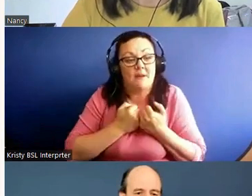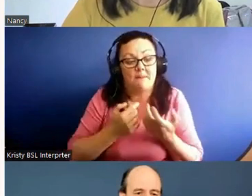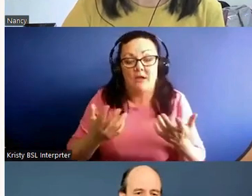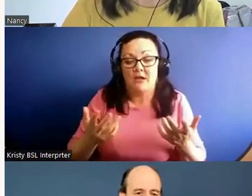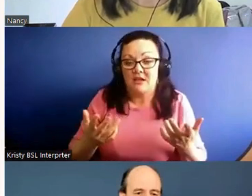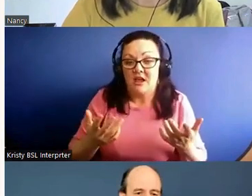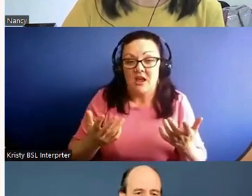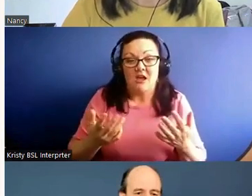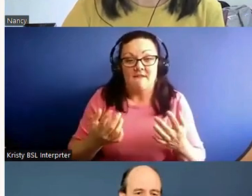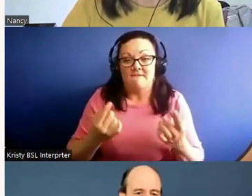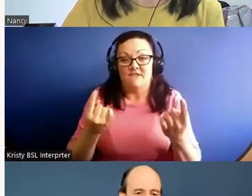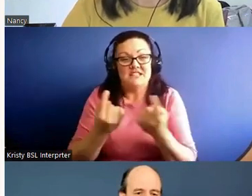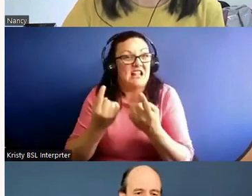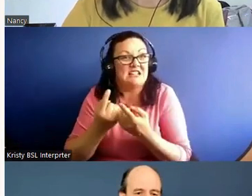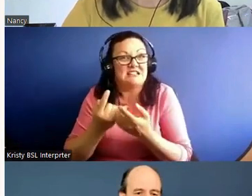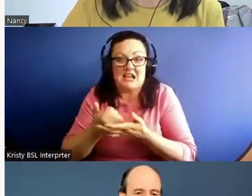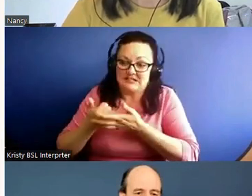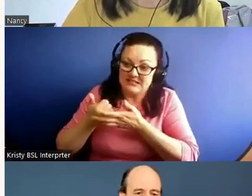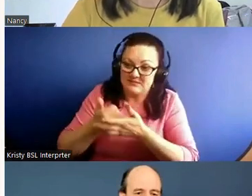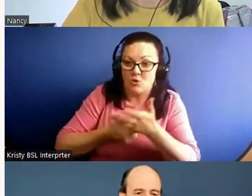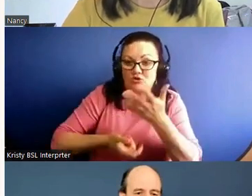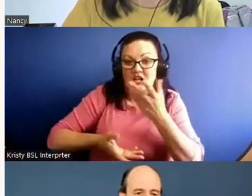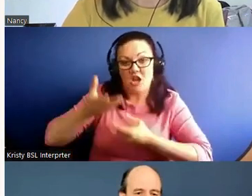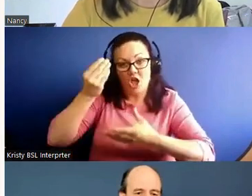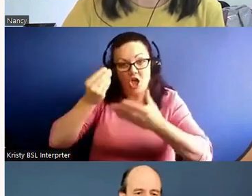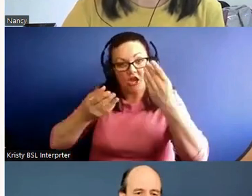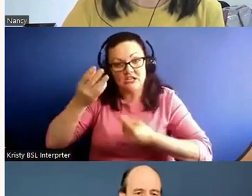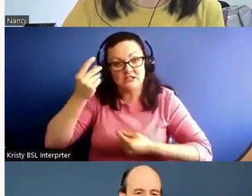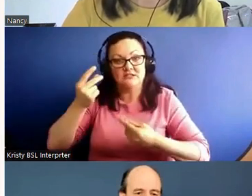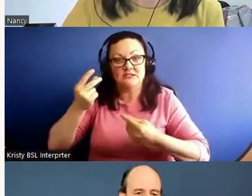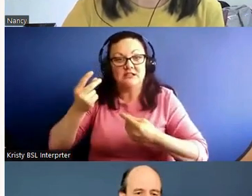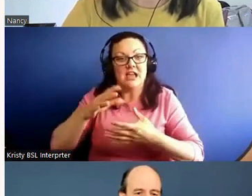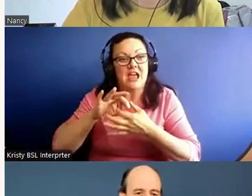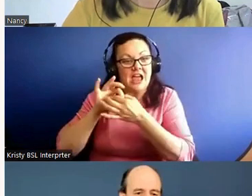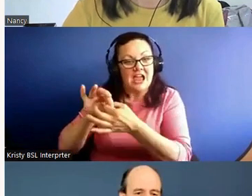facilitating learning, agency, efficacy and so on and so forth.